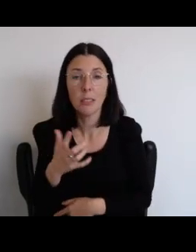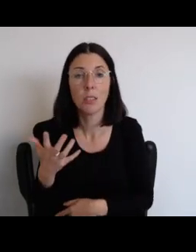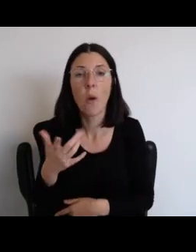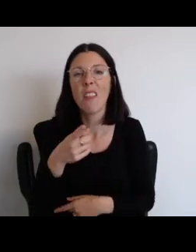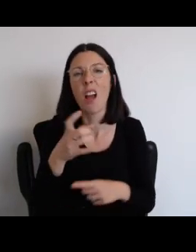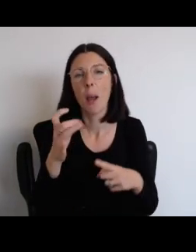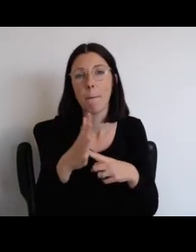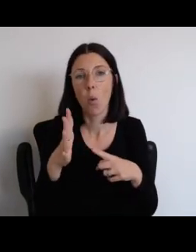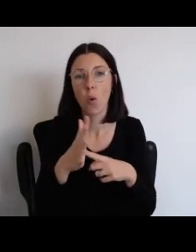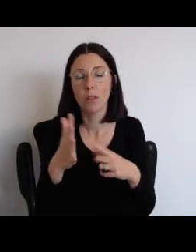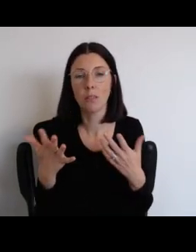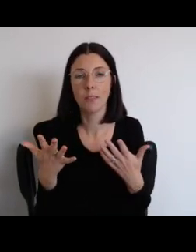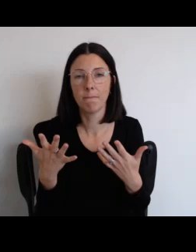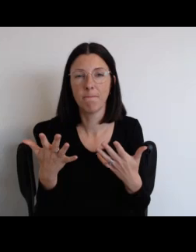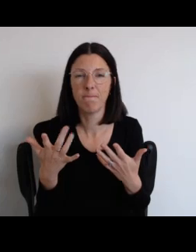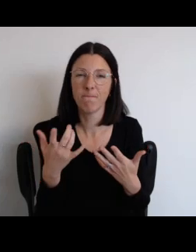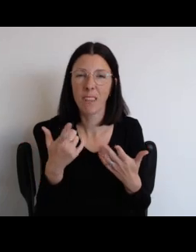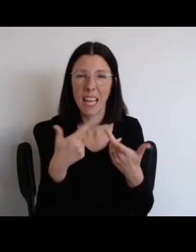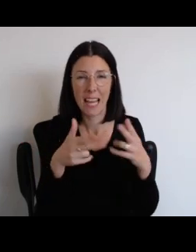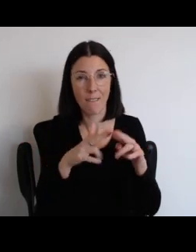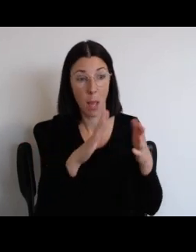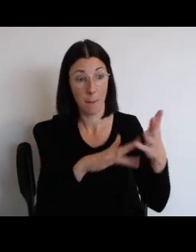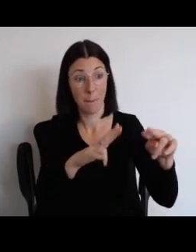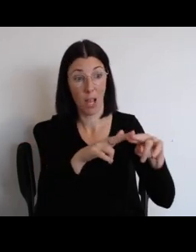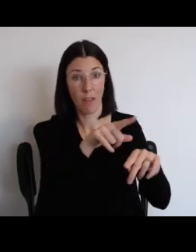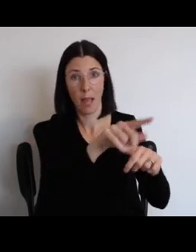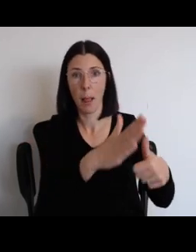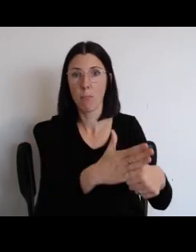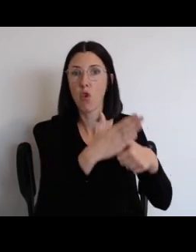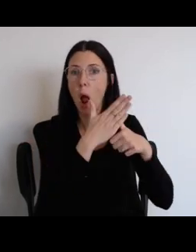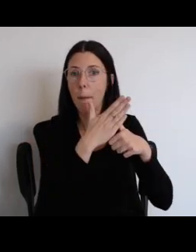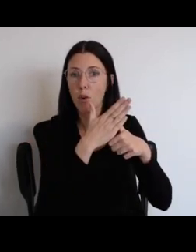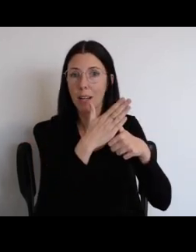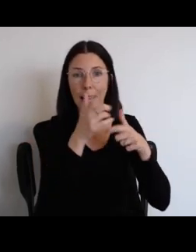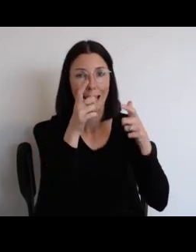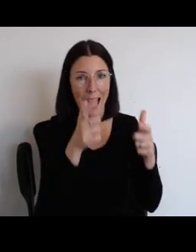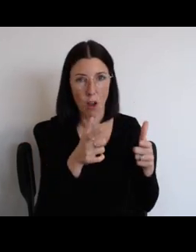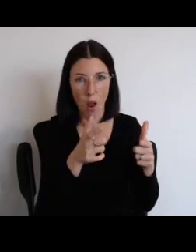is the primary career of a child in jail um for breaching the orders if that was going to